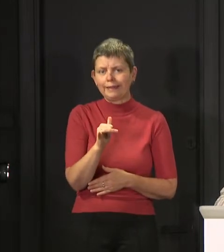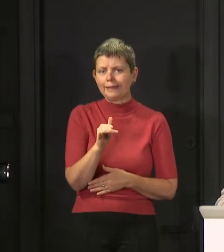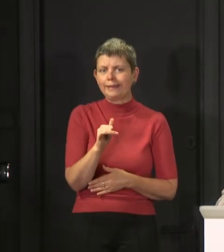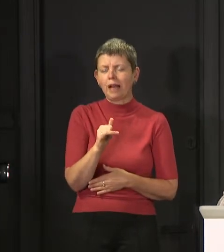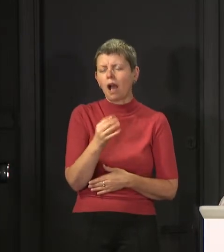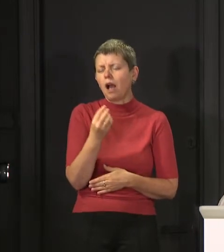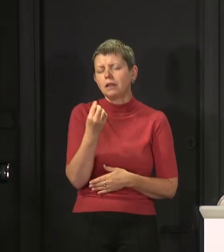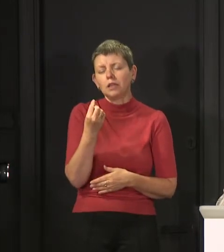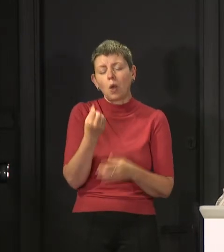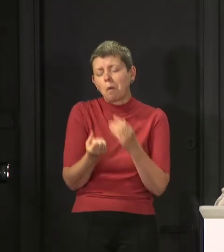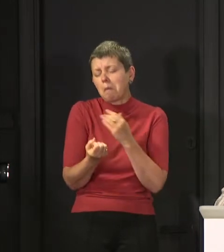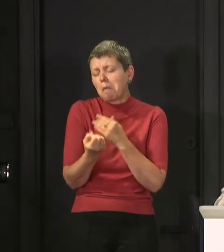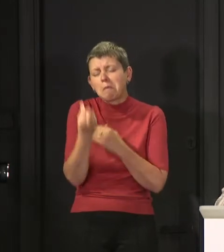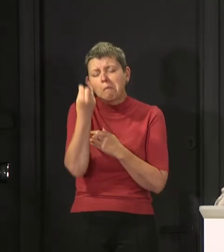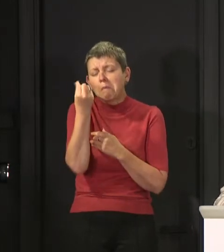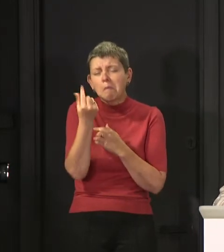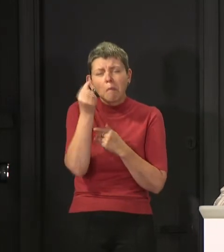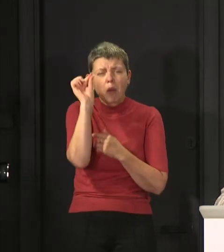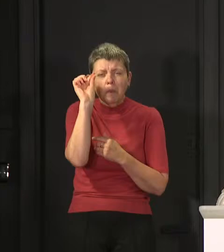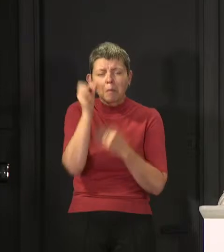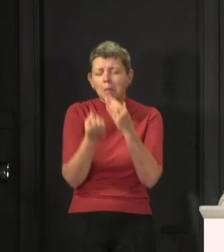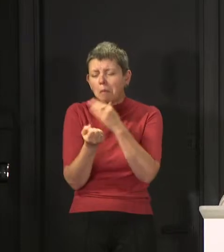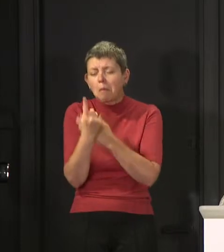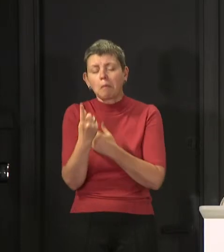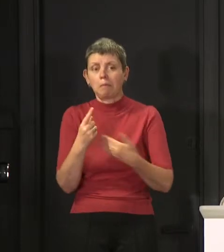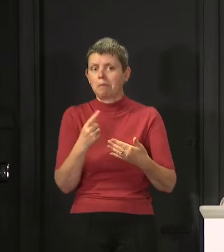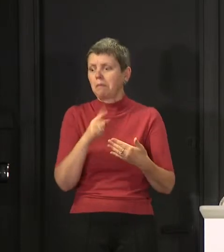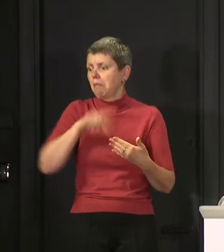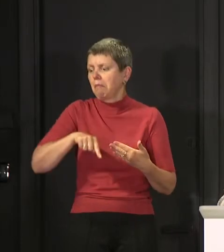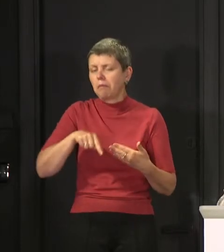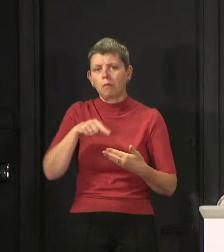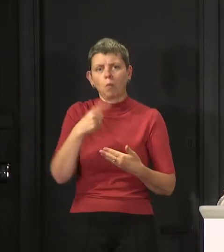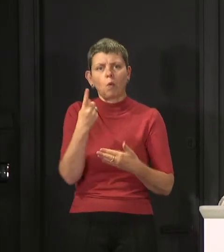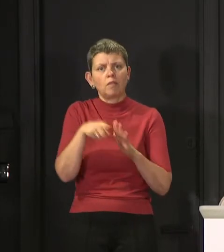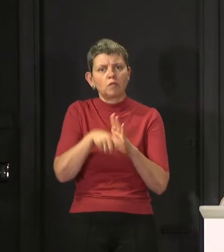these rules. That is not point the finger. It is just being straight with people that